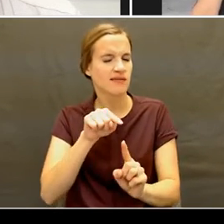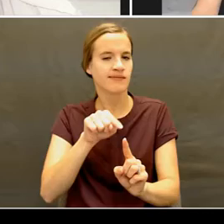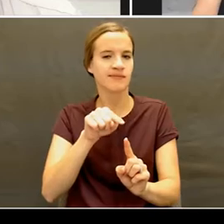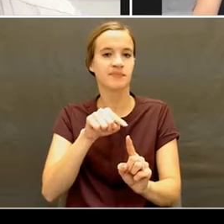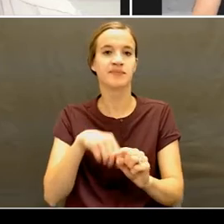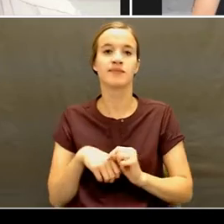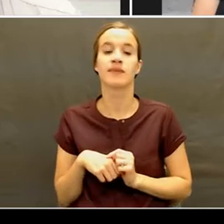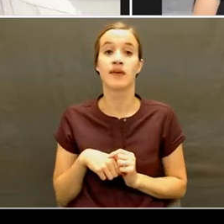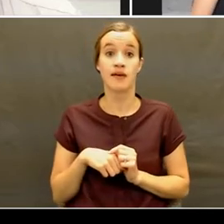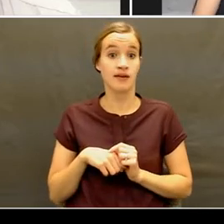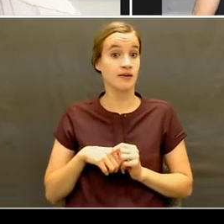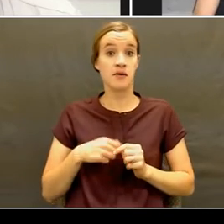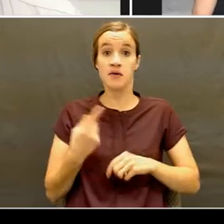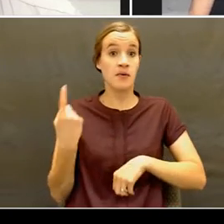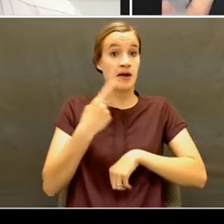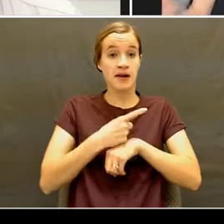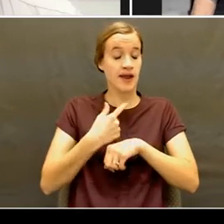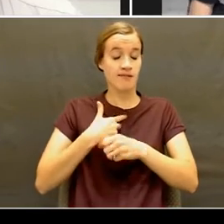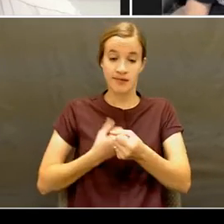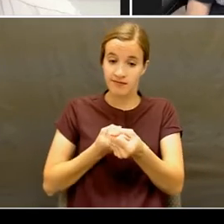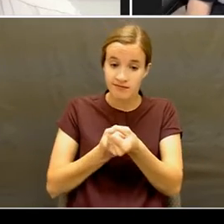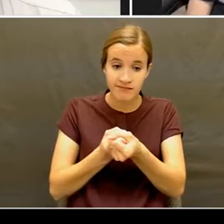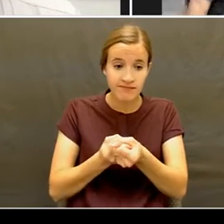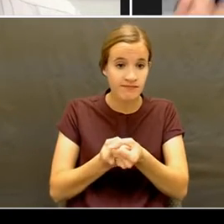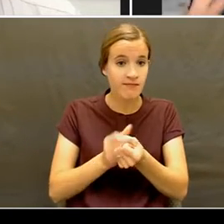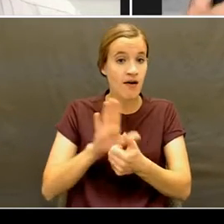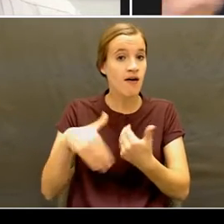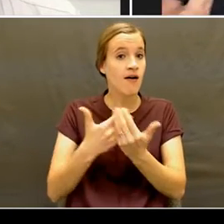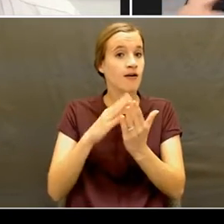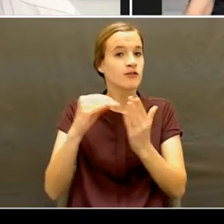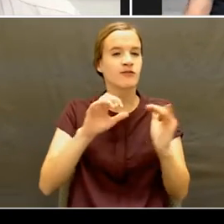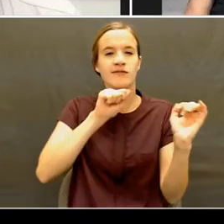they had a program and that morning, in the auditorium. So I taking him to the auditorium